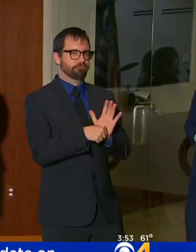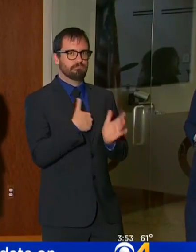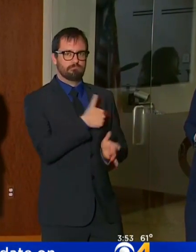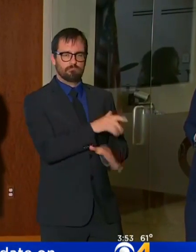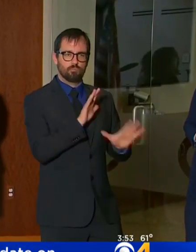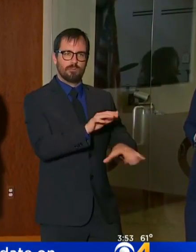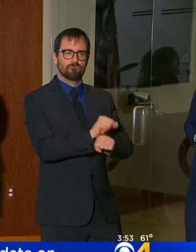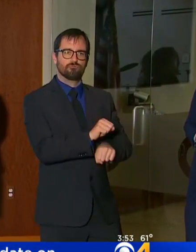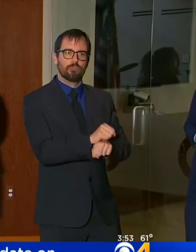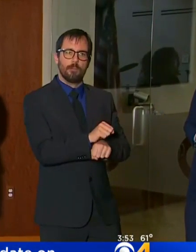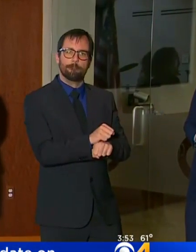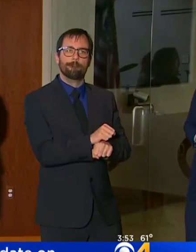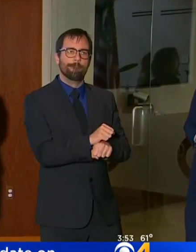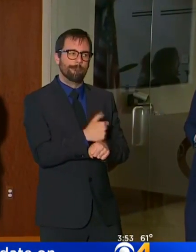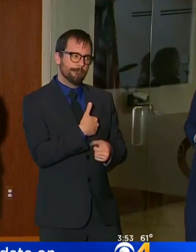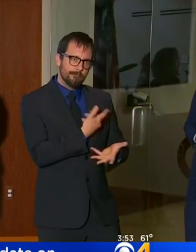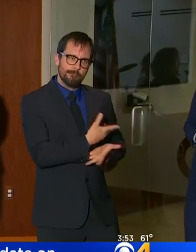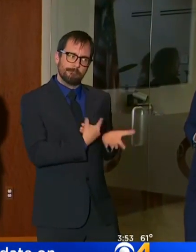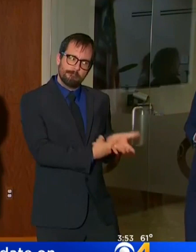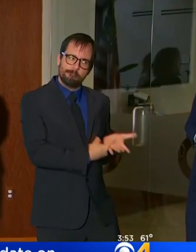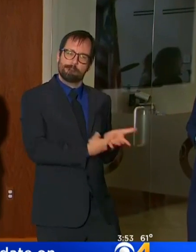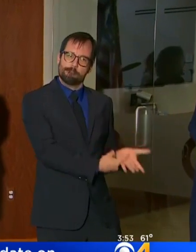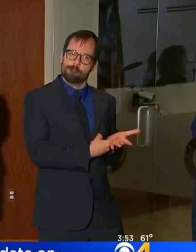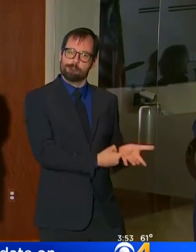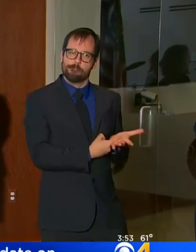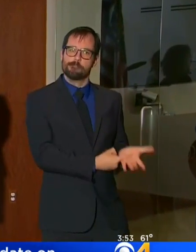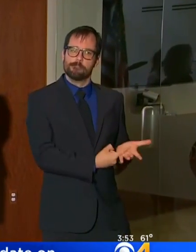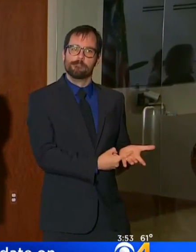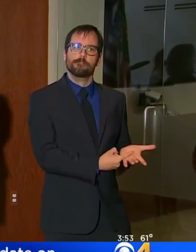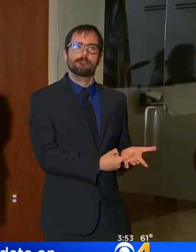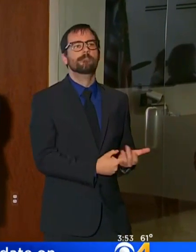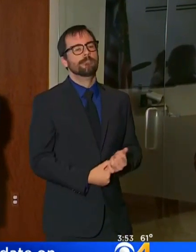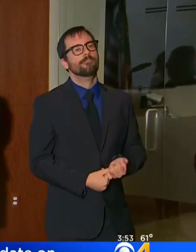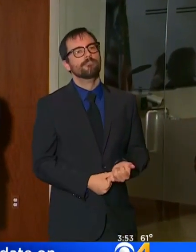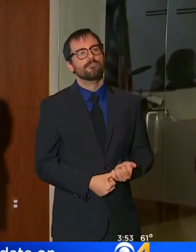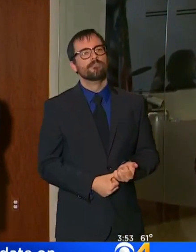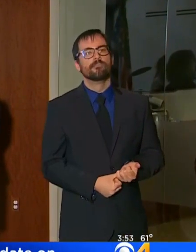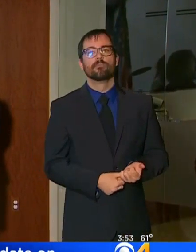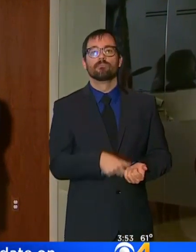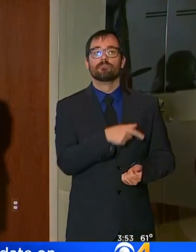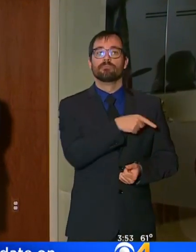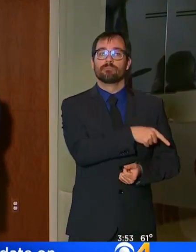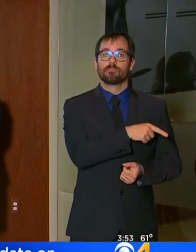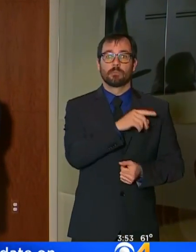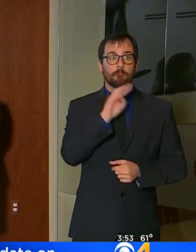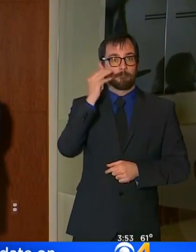THE SPREAD OF COVID-19 IN BOSTON . I BELIEVE HE IS DOING A TERRIFIC JOB. WE SPEND A LOT OF